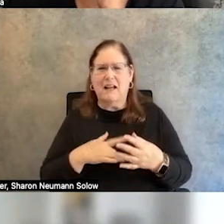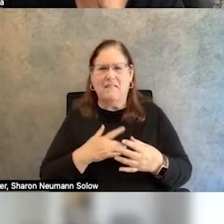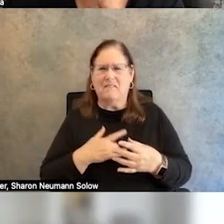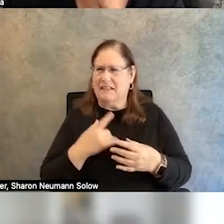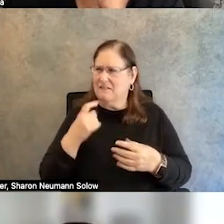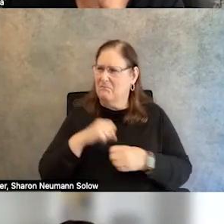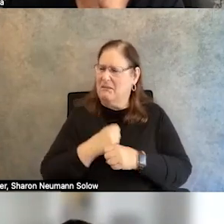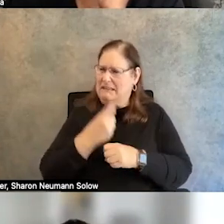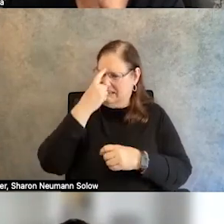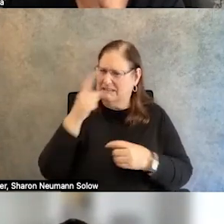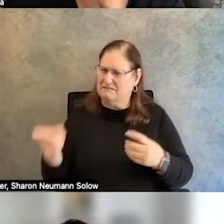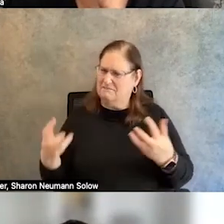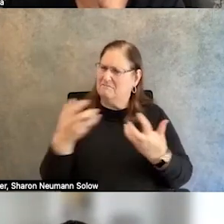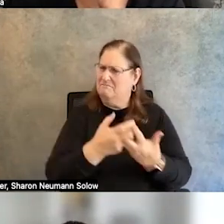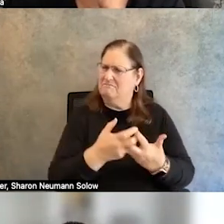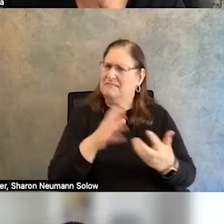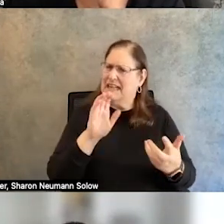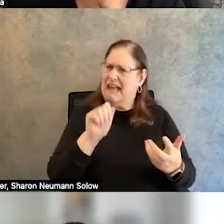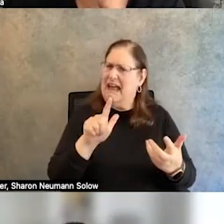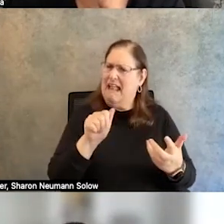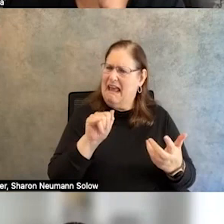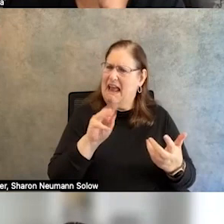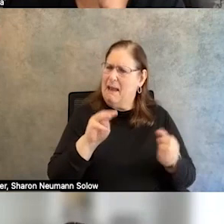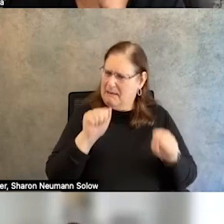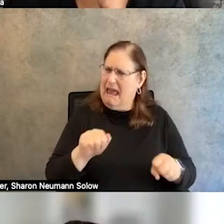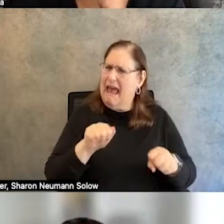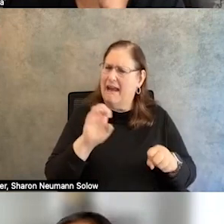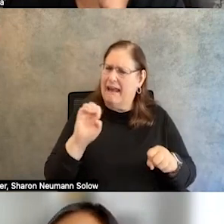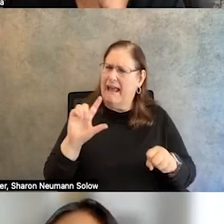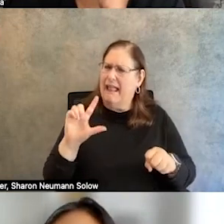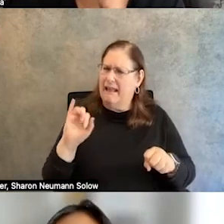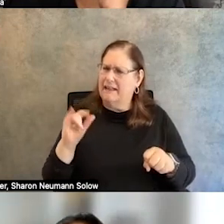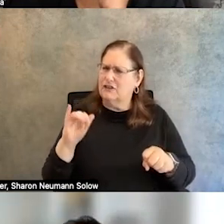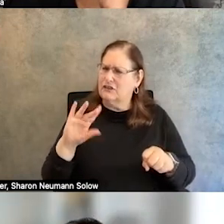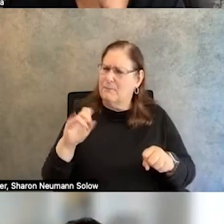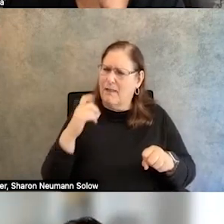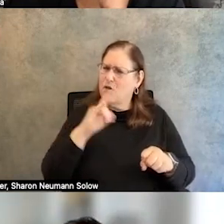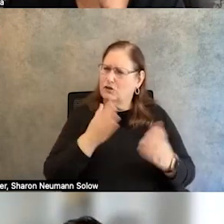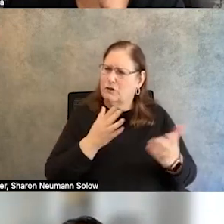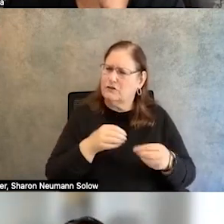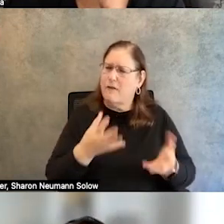for CalAIM and those services offered, but I'm just trying to think of that intersection